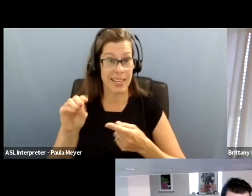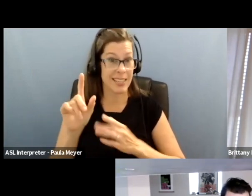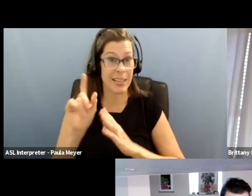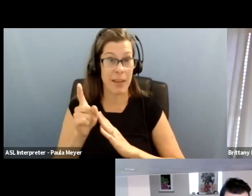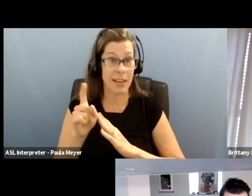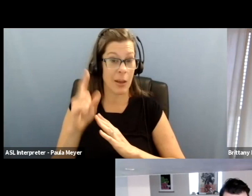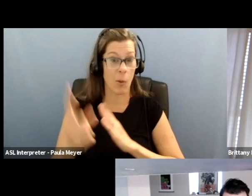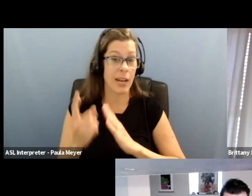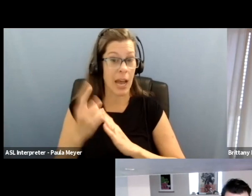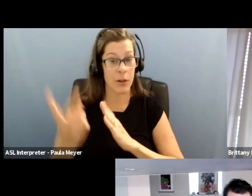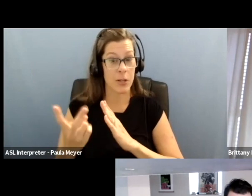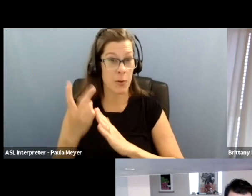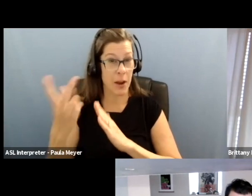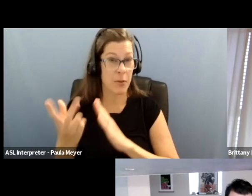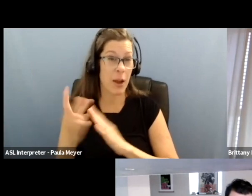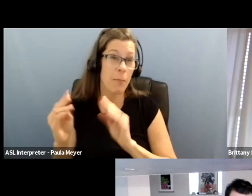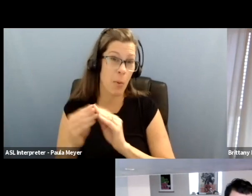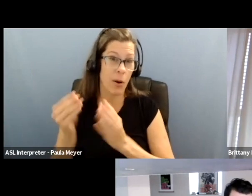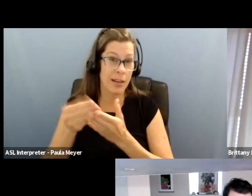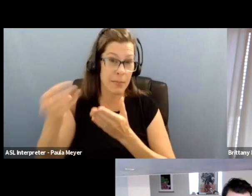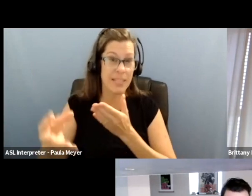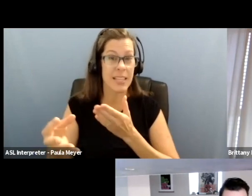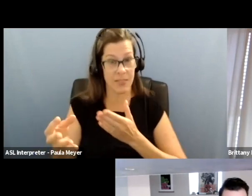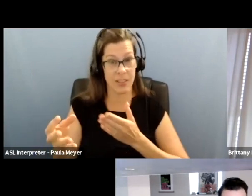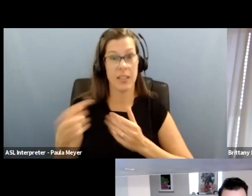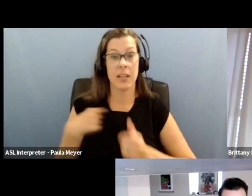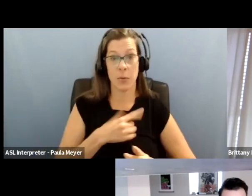we generally budget about $75 to $100 per program.